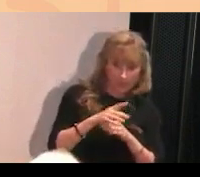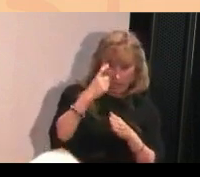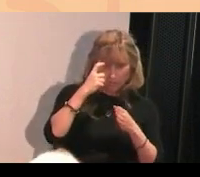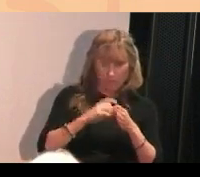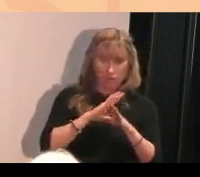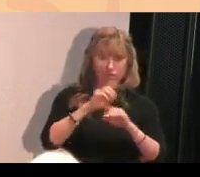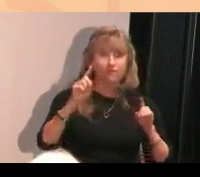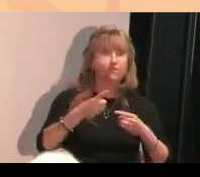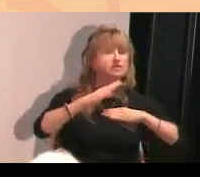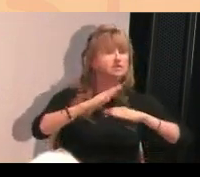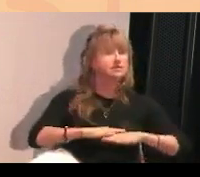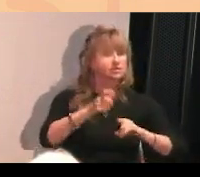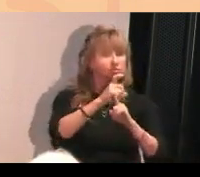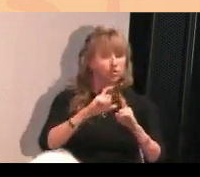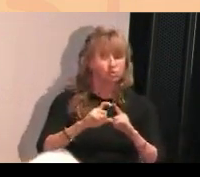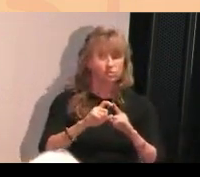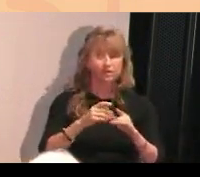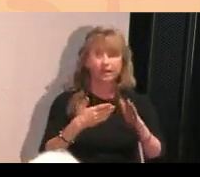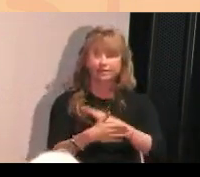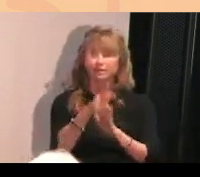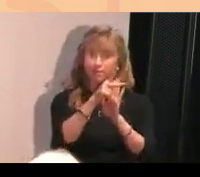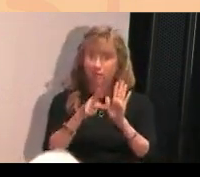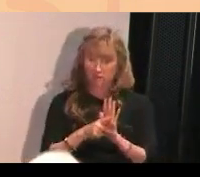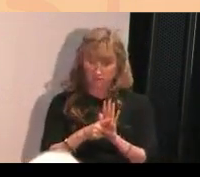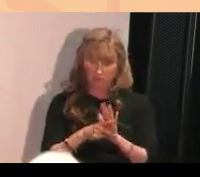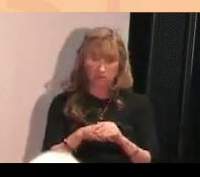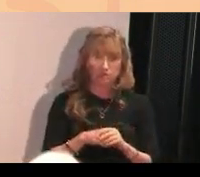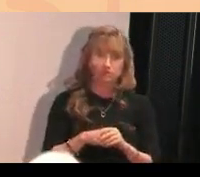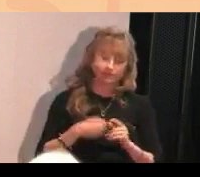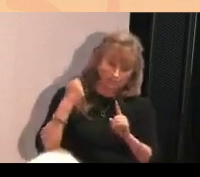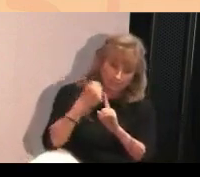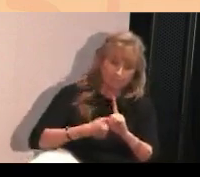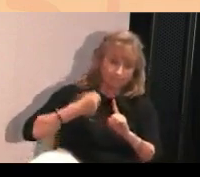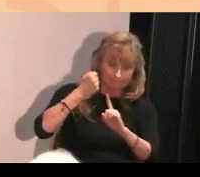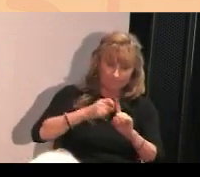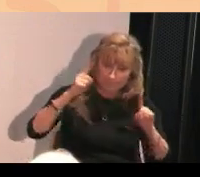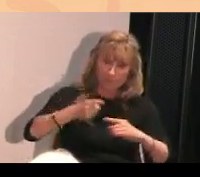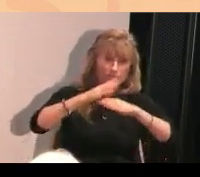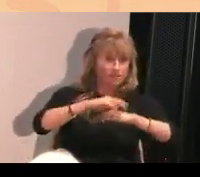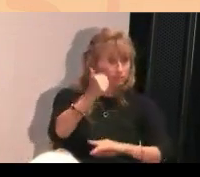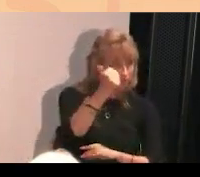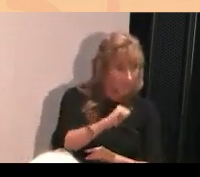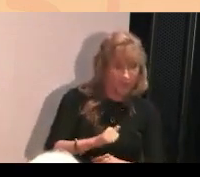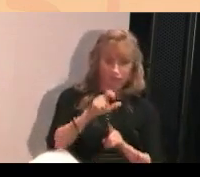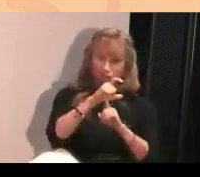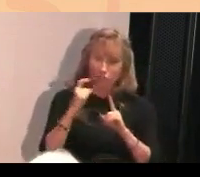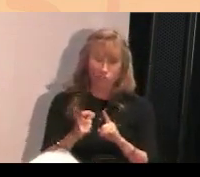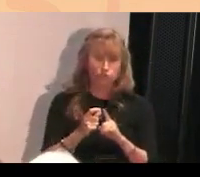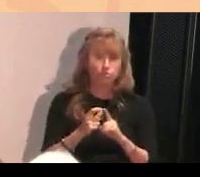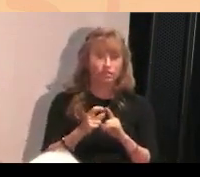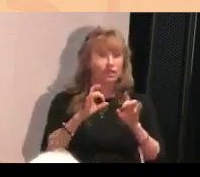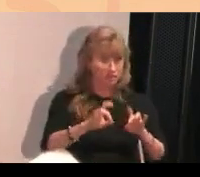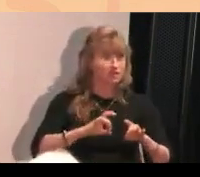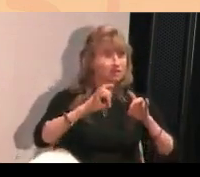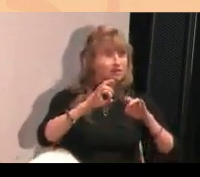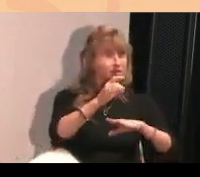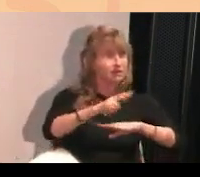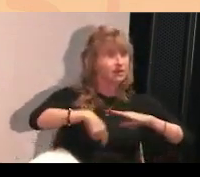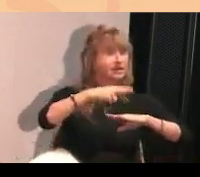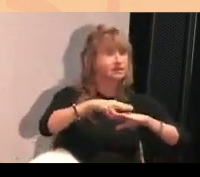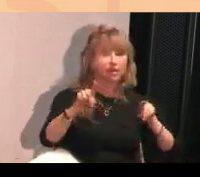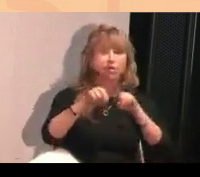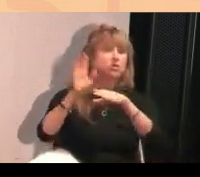in policy settings, championing First Nations arts and cultures nationally and internationally representing First